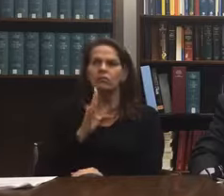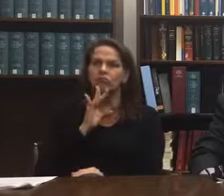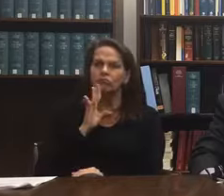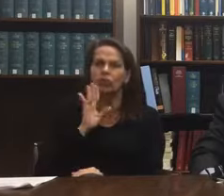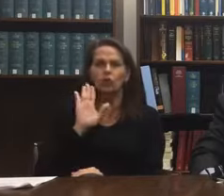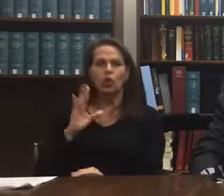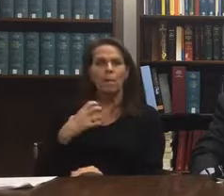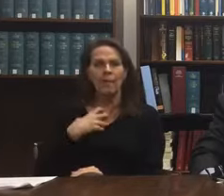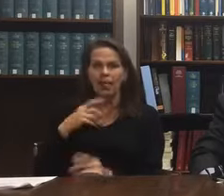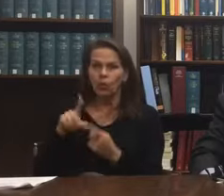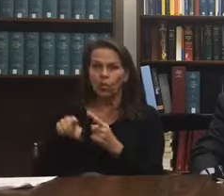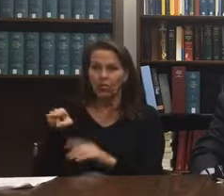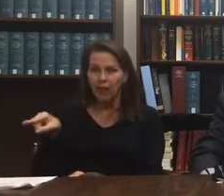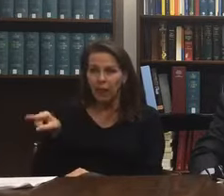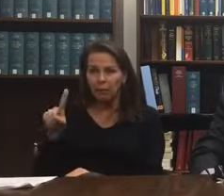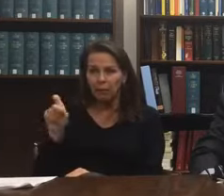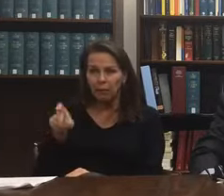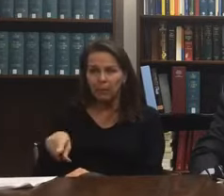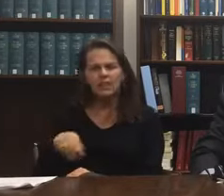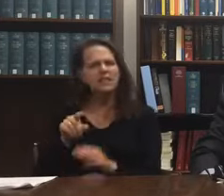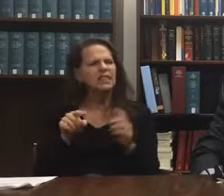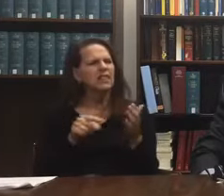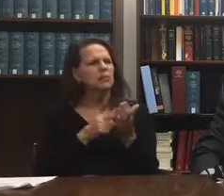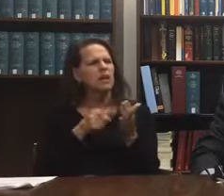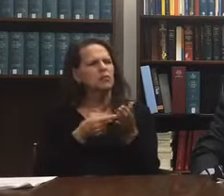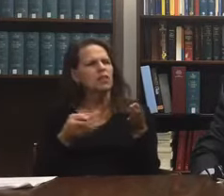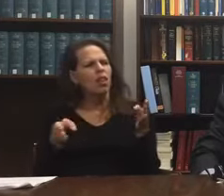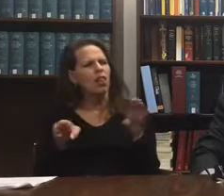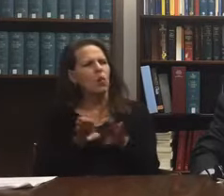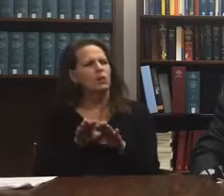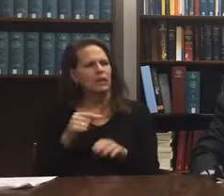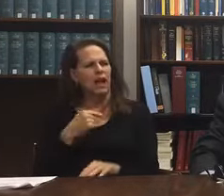to them sometimes in closing I'll say that they haven't met their burden of